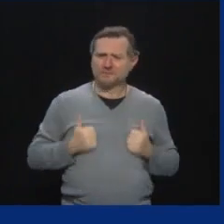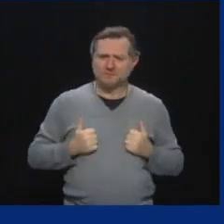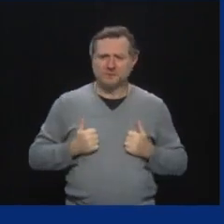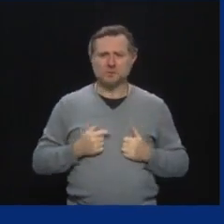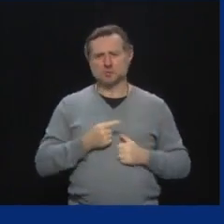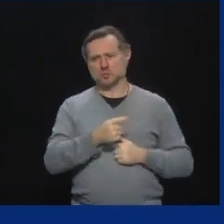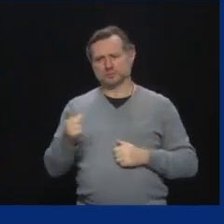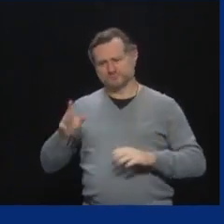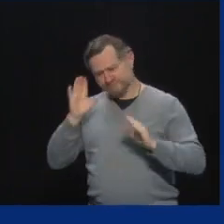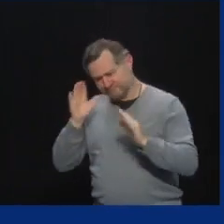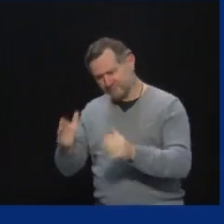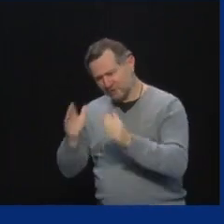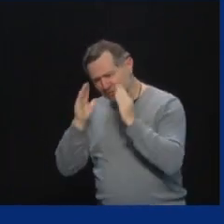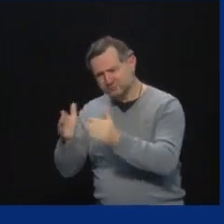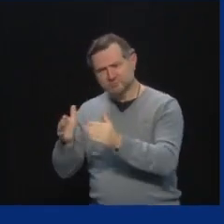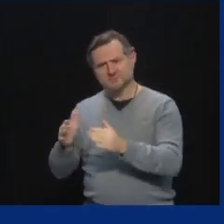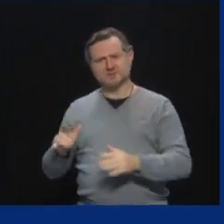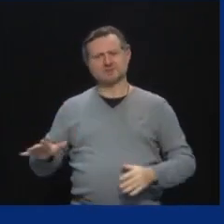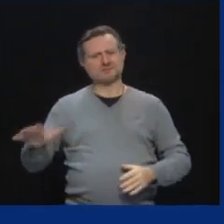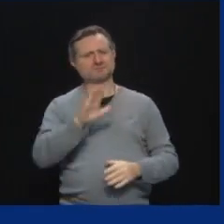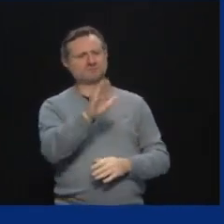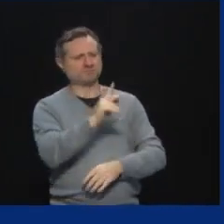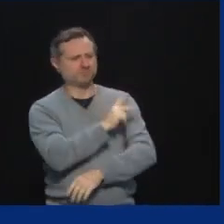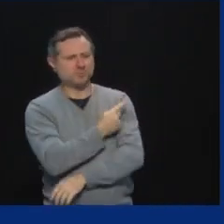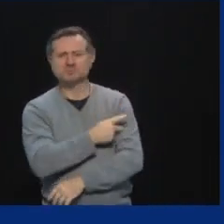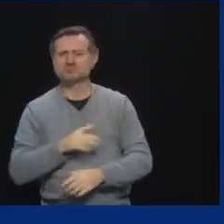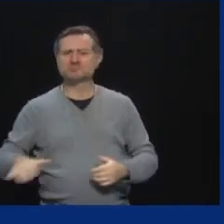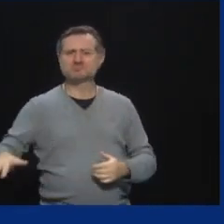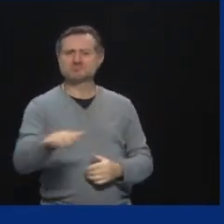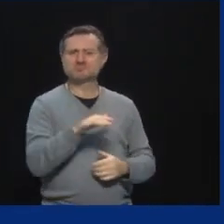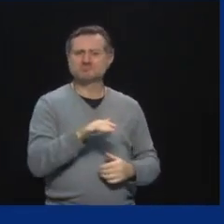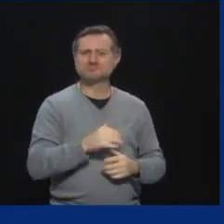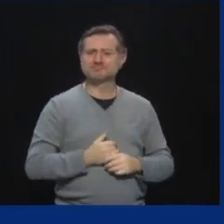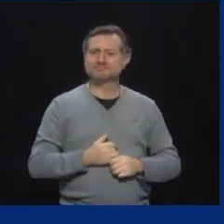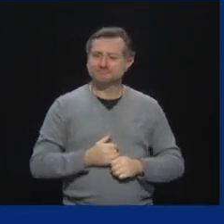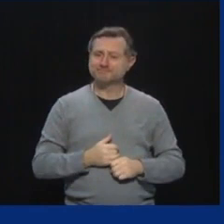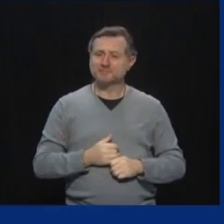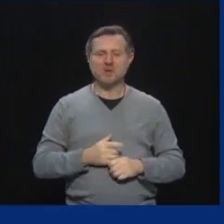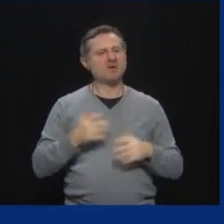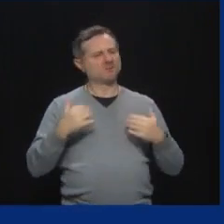truly a profession that I have such respect for, particularly after seeing